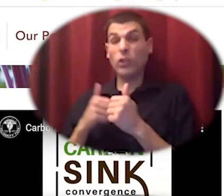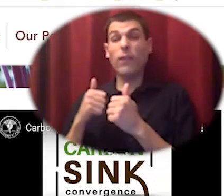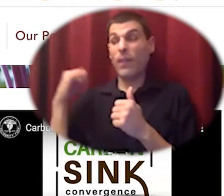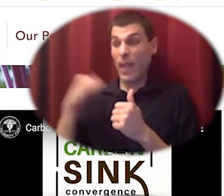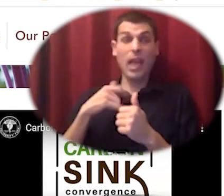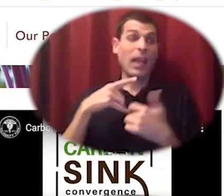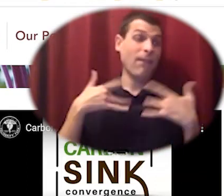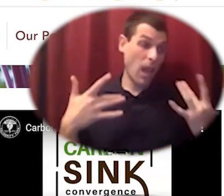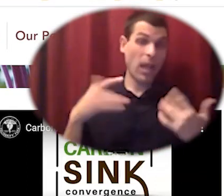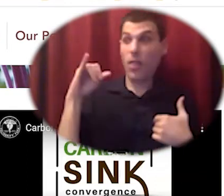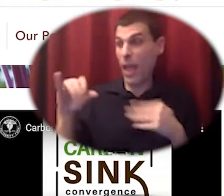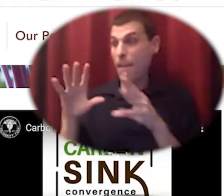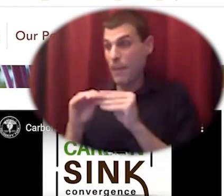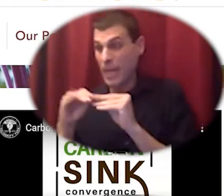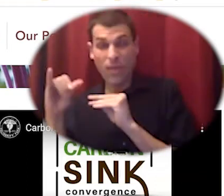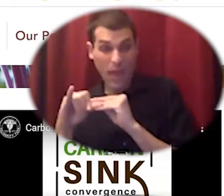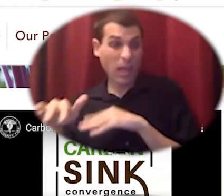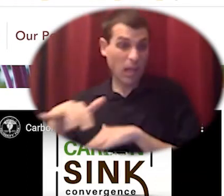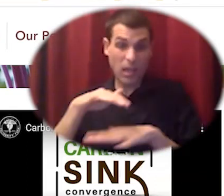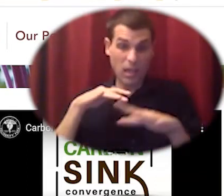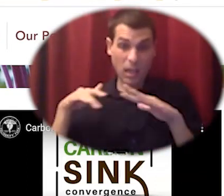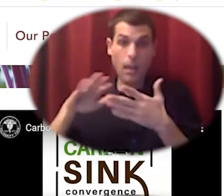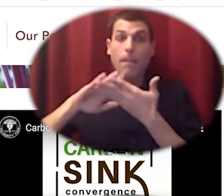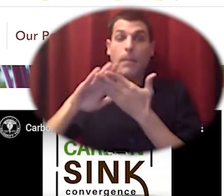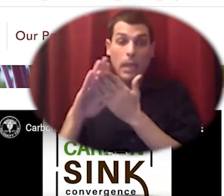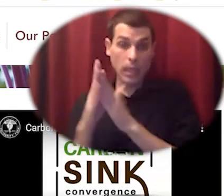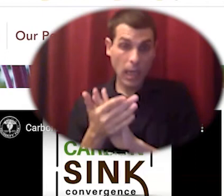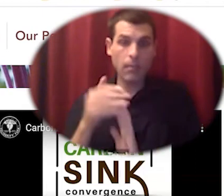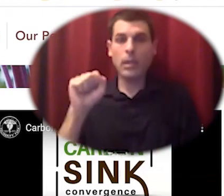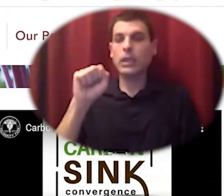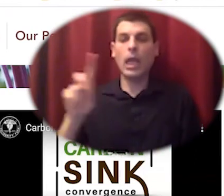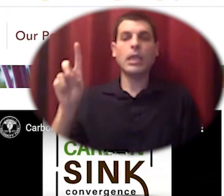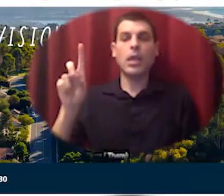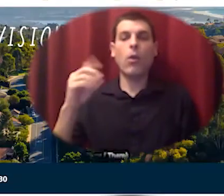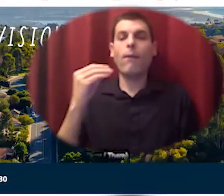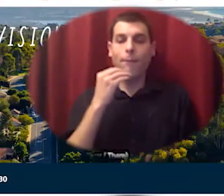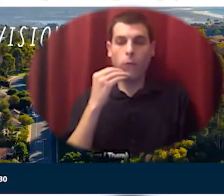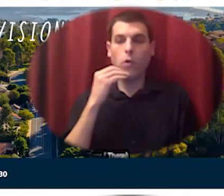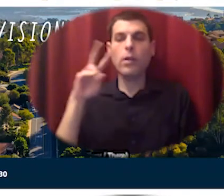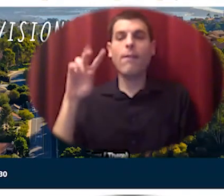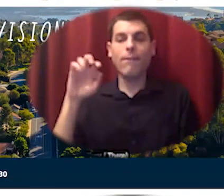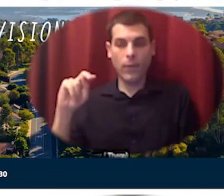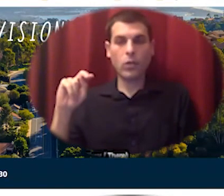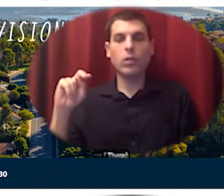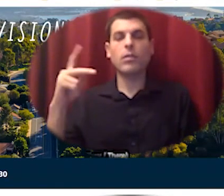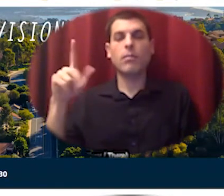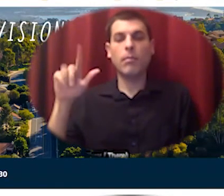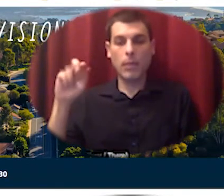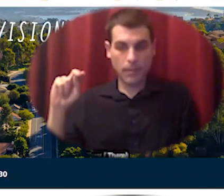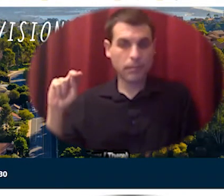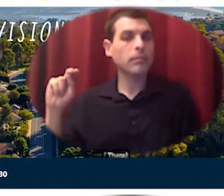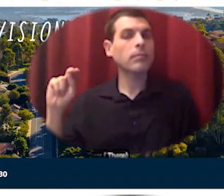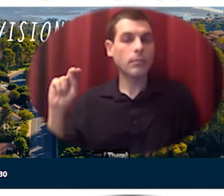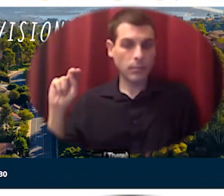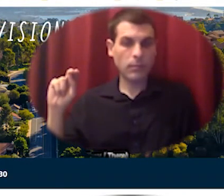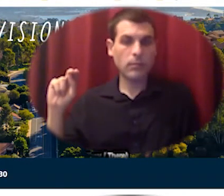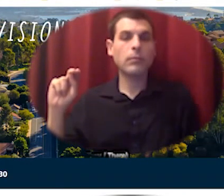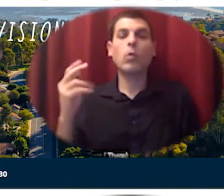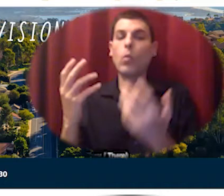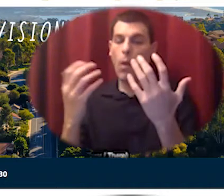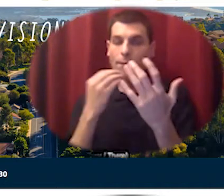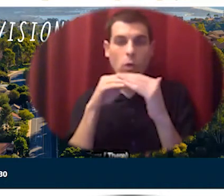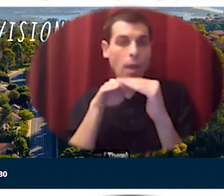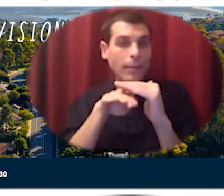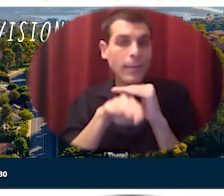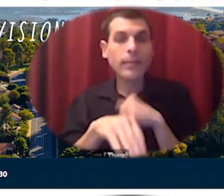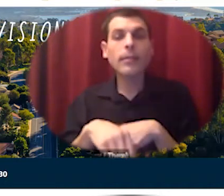a 10-year plan to re democratize food and land access and also prepare for climate change